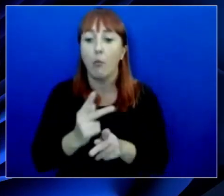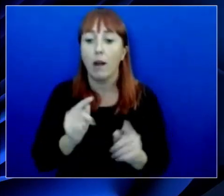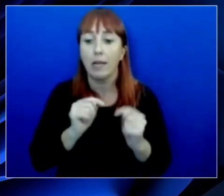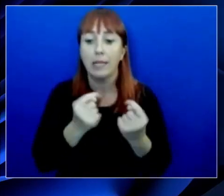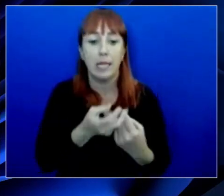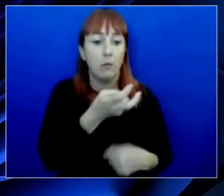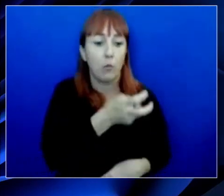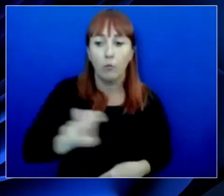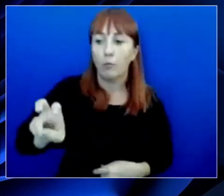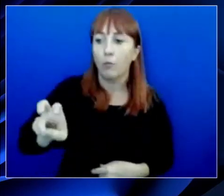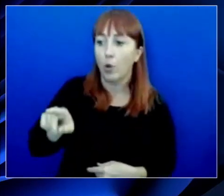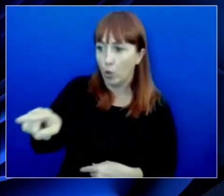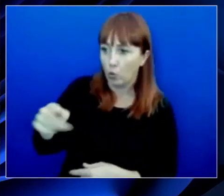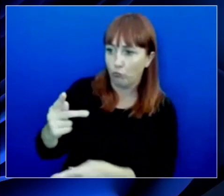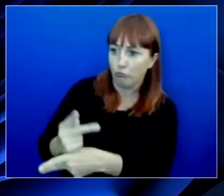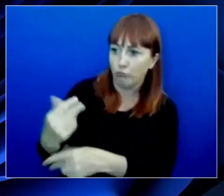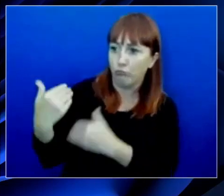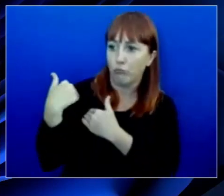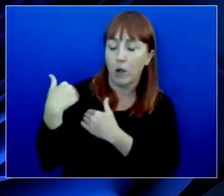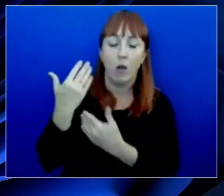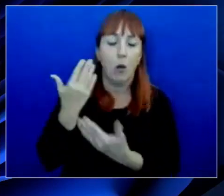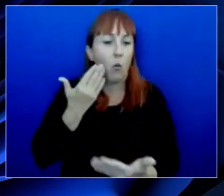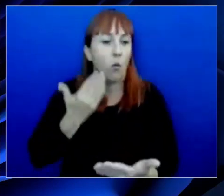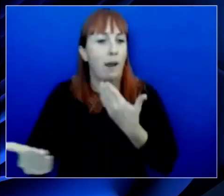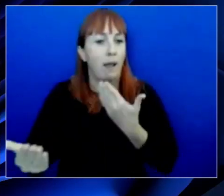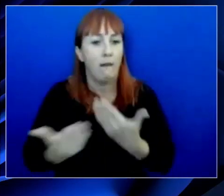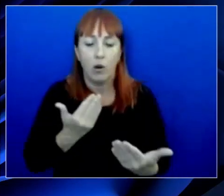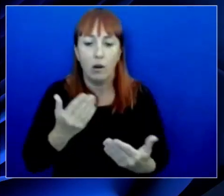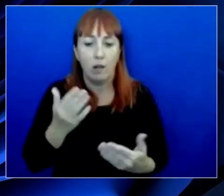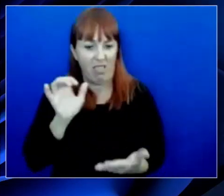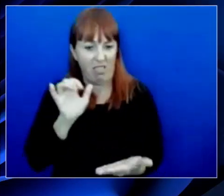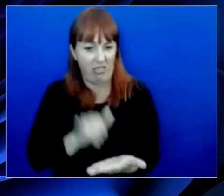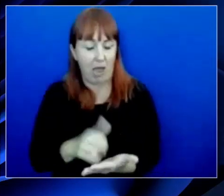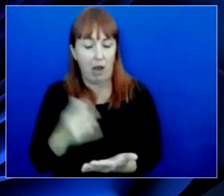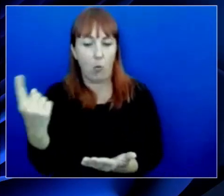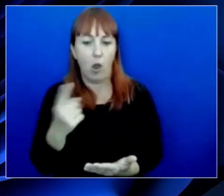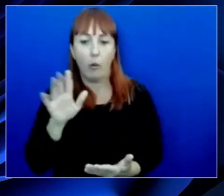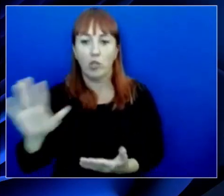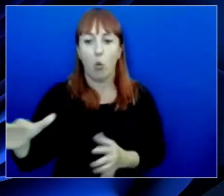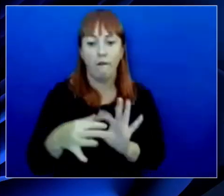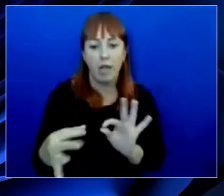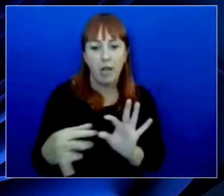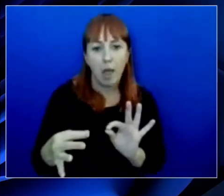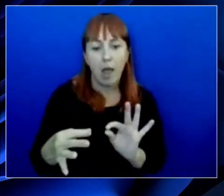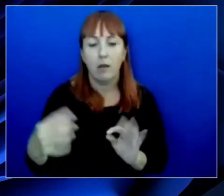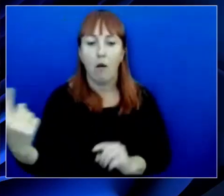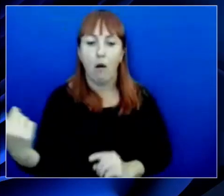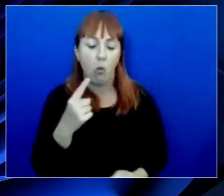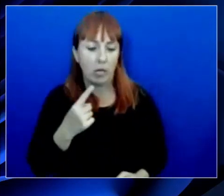Whatever the case may be, we're always constantly looking at your feedback. And reaching out sometimes to